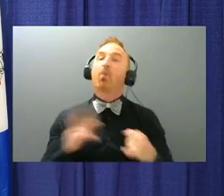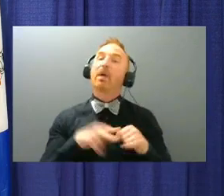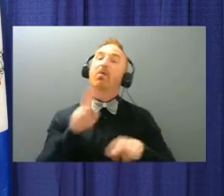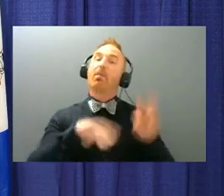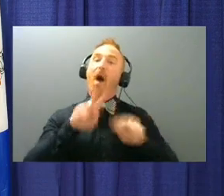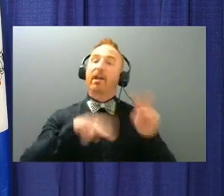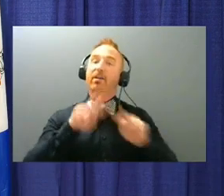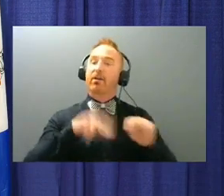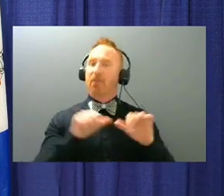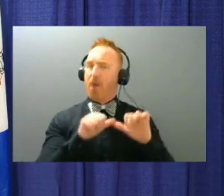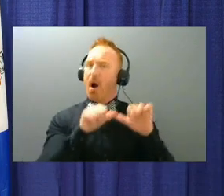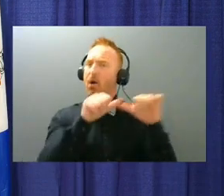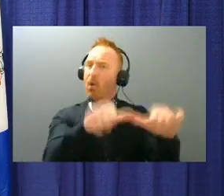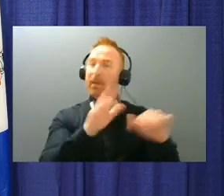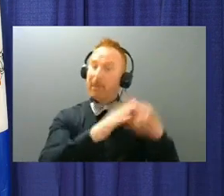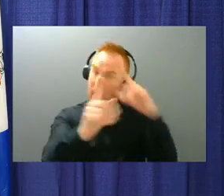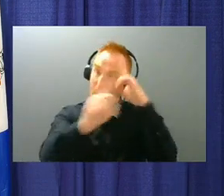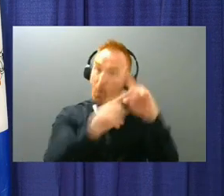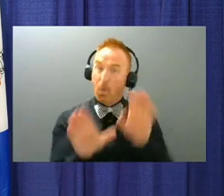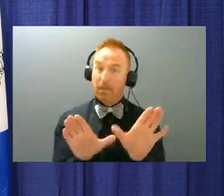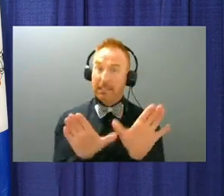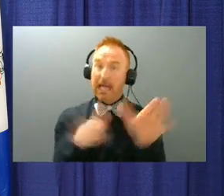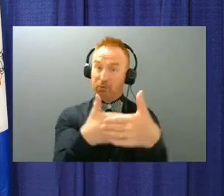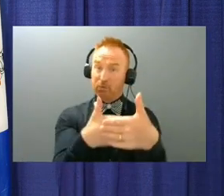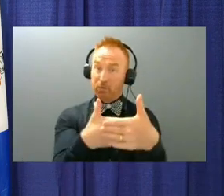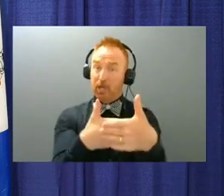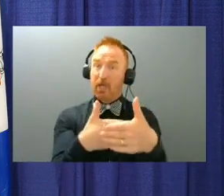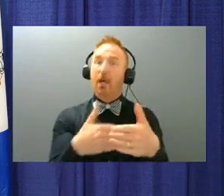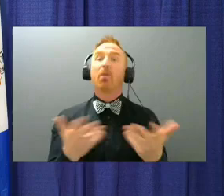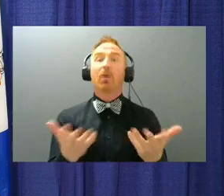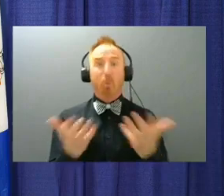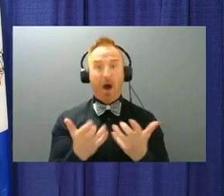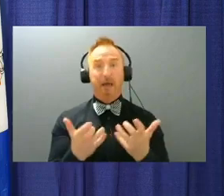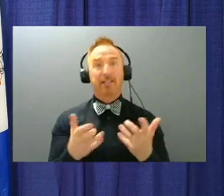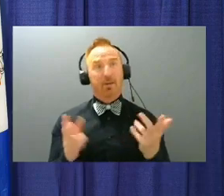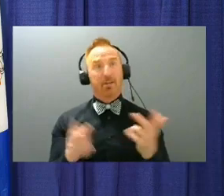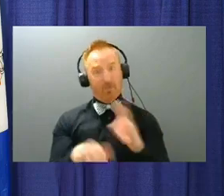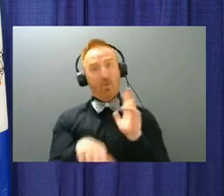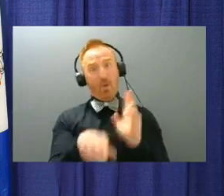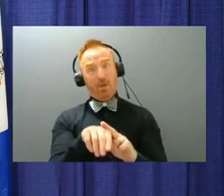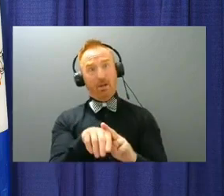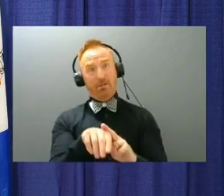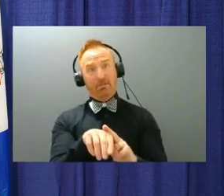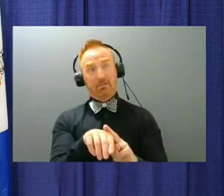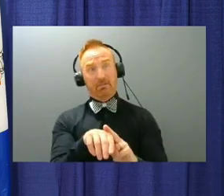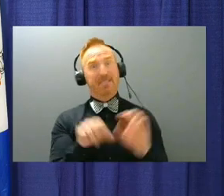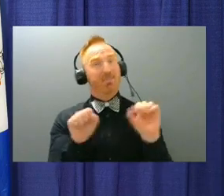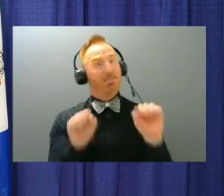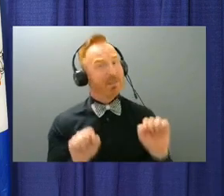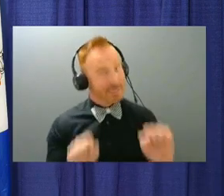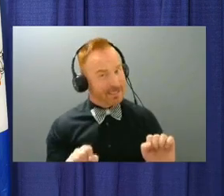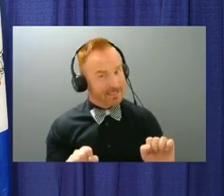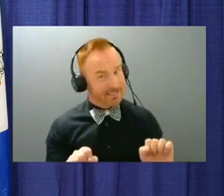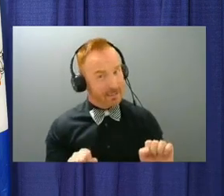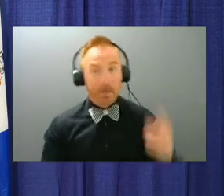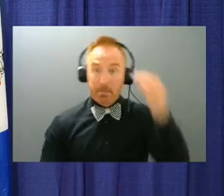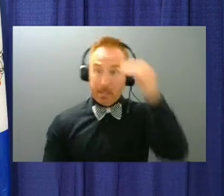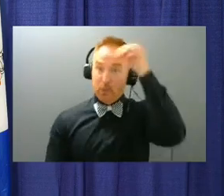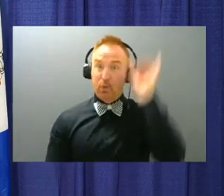We will keep on monitoring the situation. Our goal is to get the classrooms to be as normal as possible.